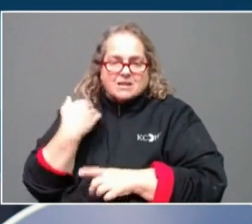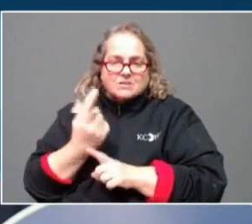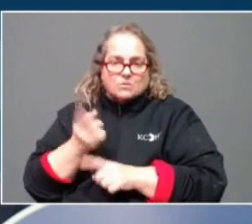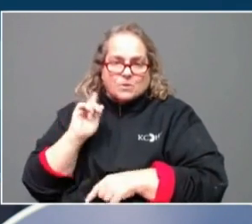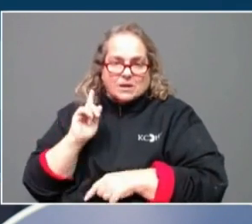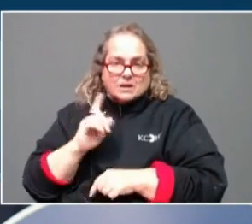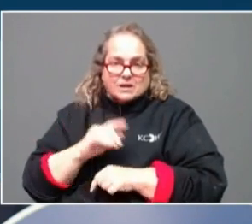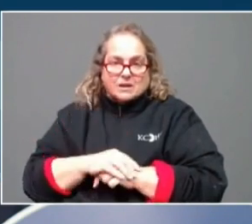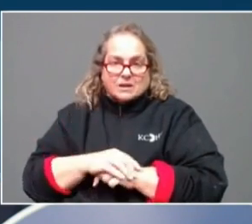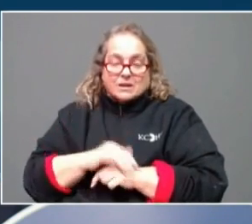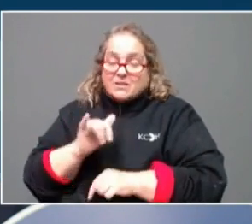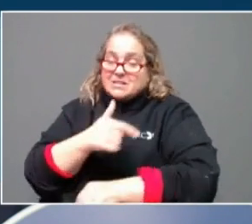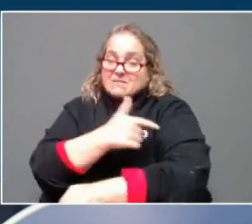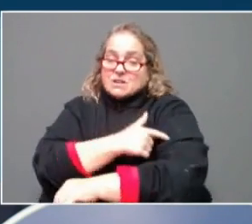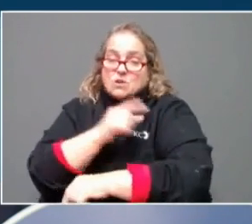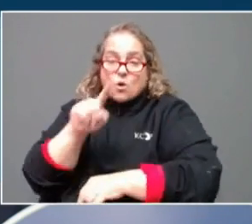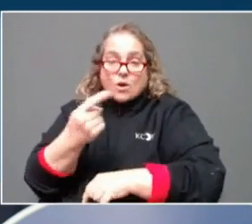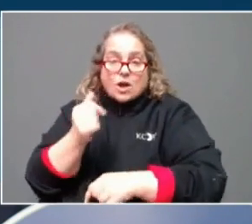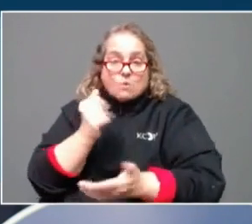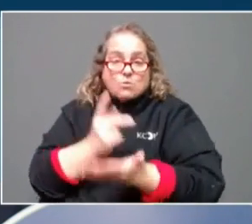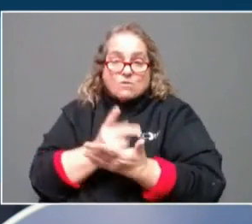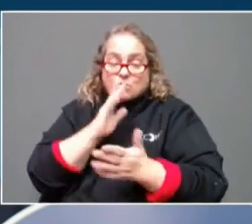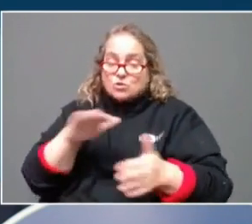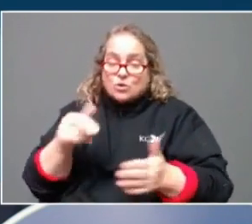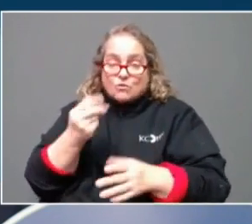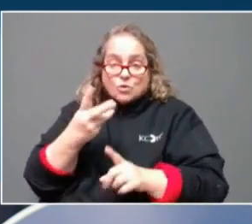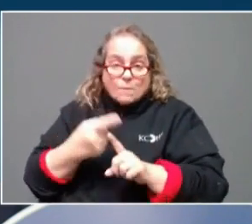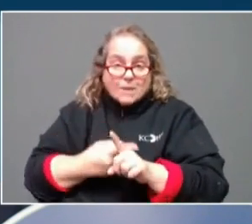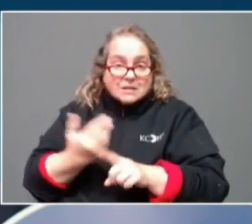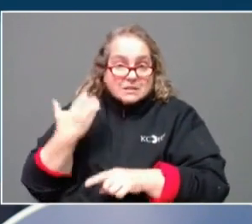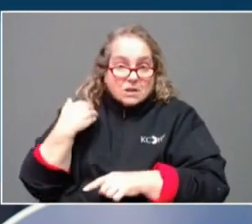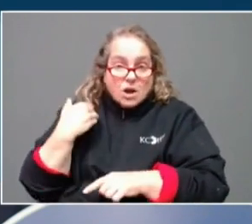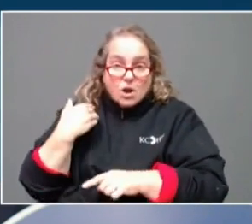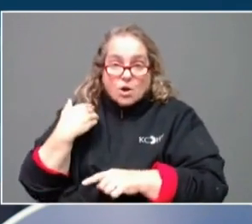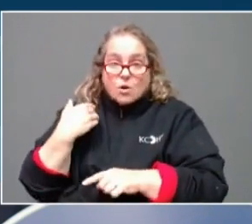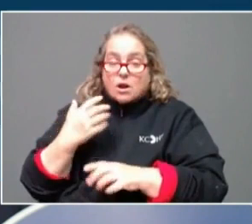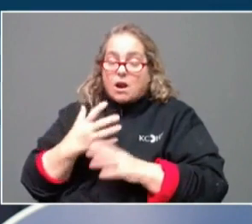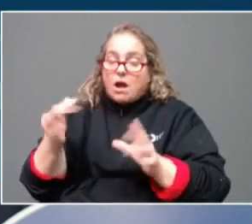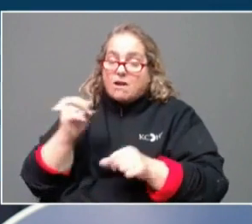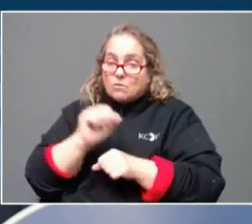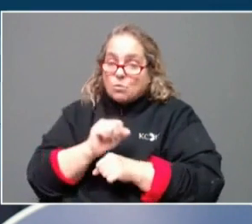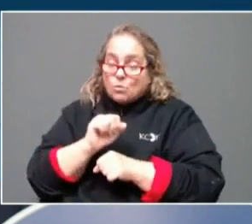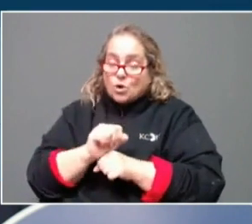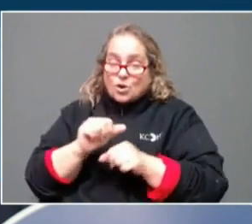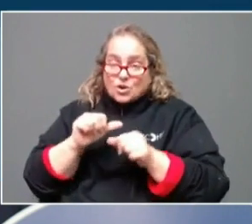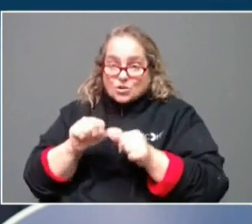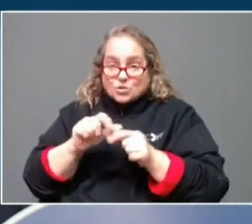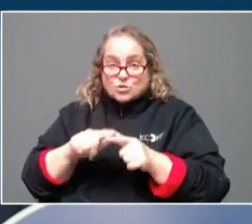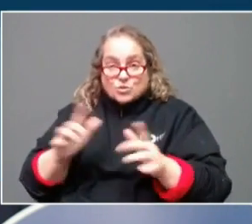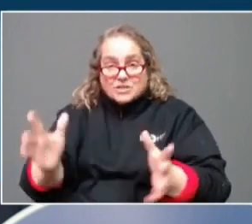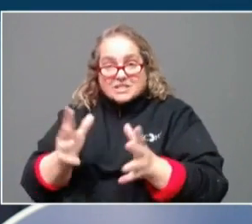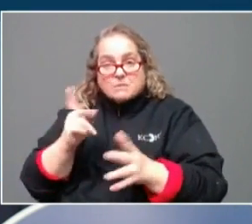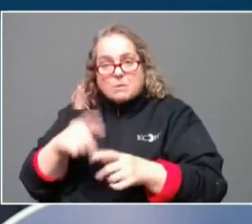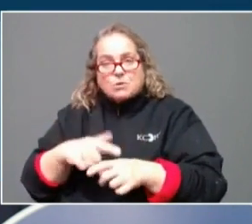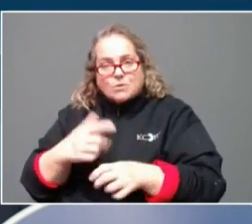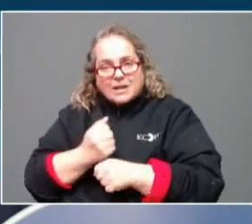only approved for Children a few months ago. A lot of work has been underway. We want to make sure people are comfortable have access to this at